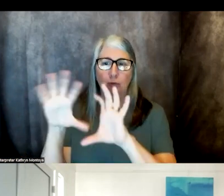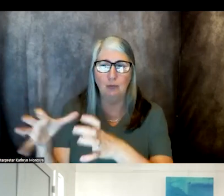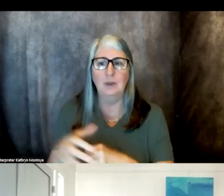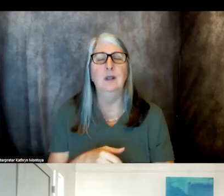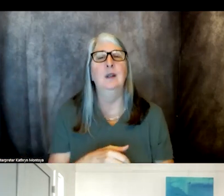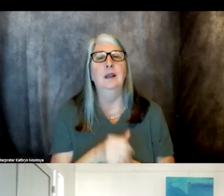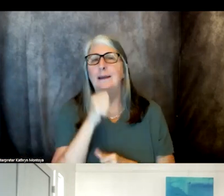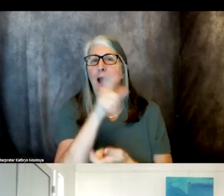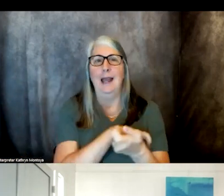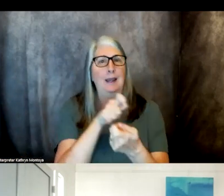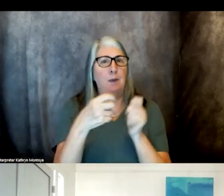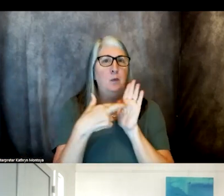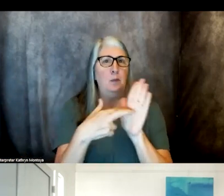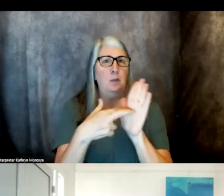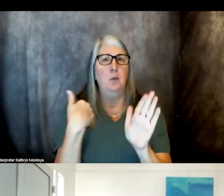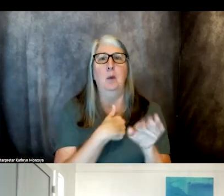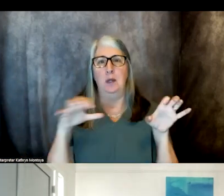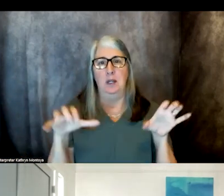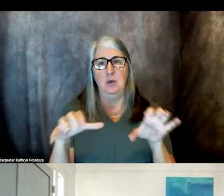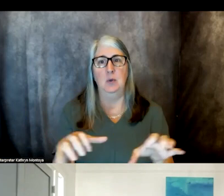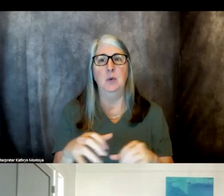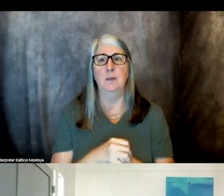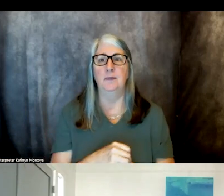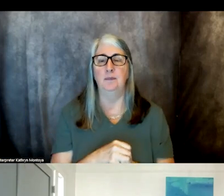DO OR WHO WE ARE. >> SO WHEN YOU TALK